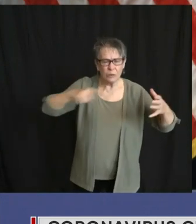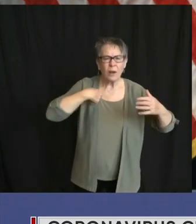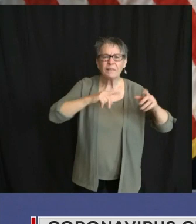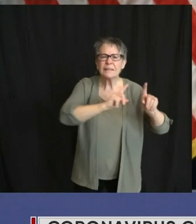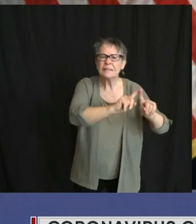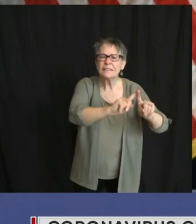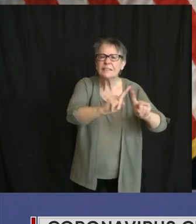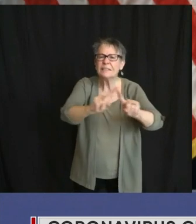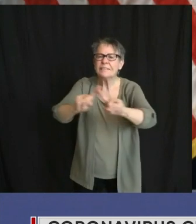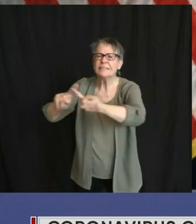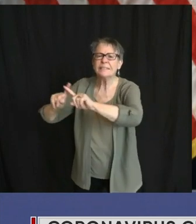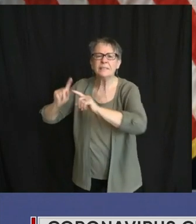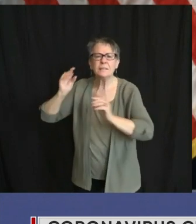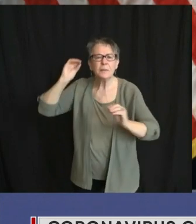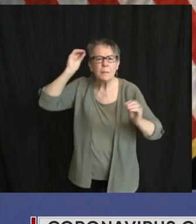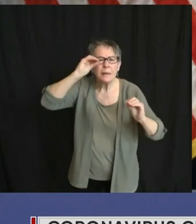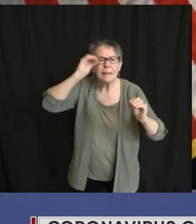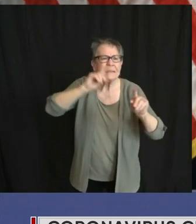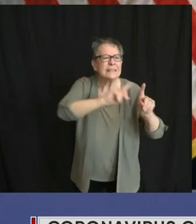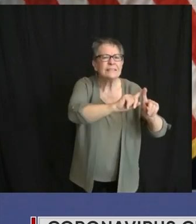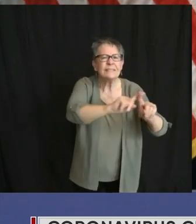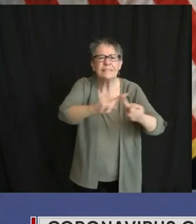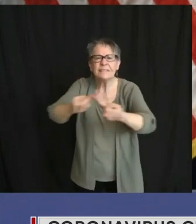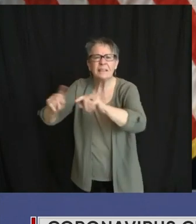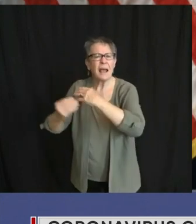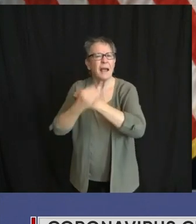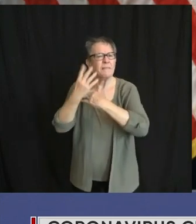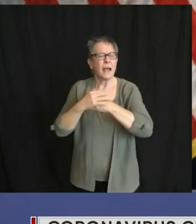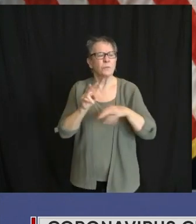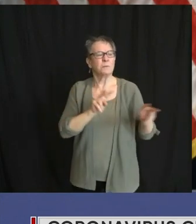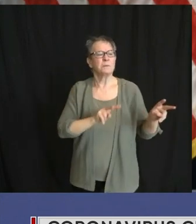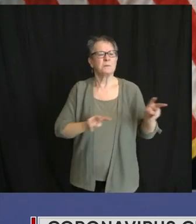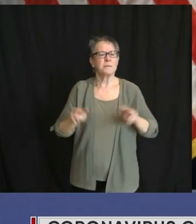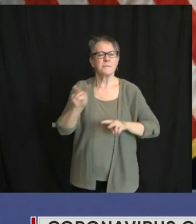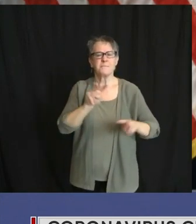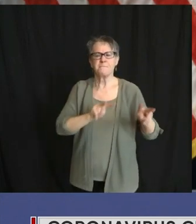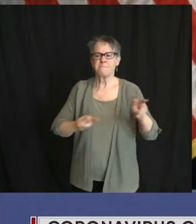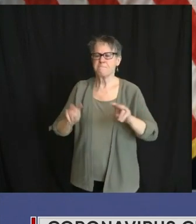SAY DEFINITIVELY WE ARE NOT